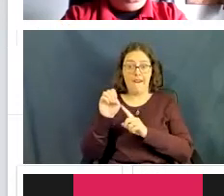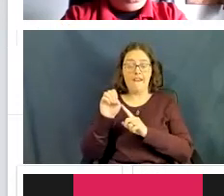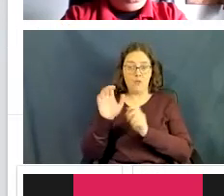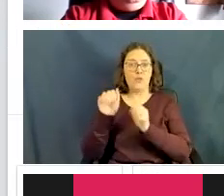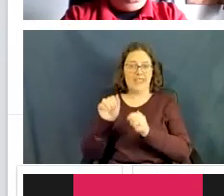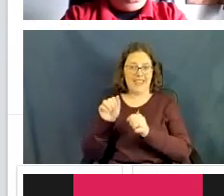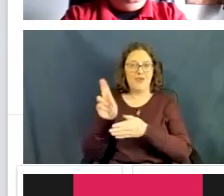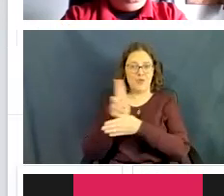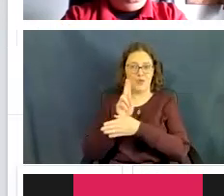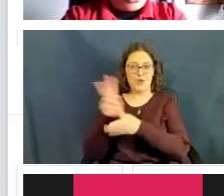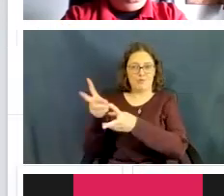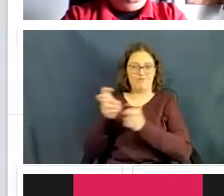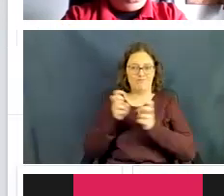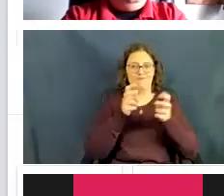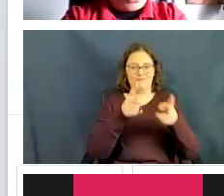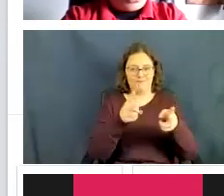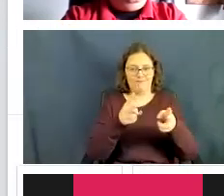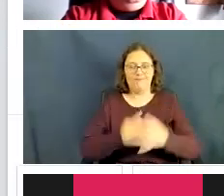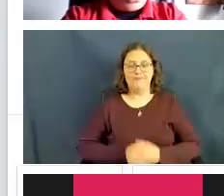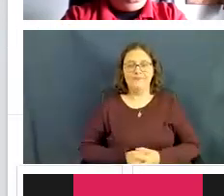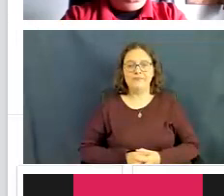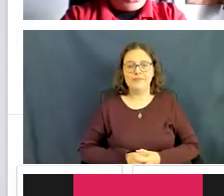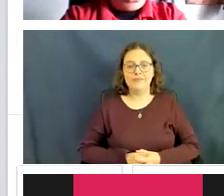you share a published portfolio the same way. Let me show you.